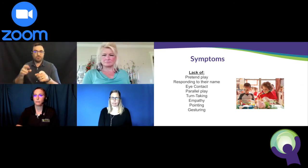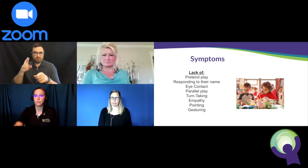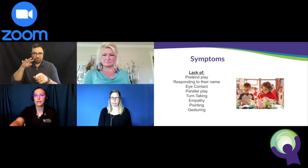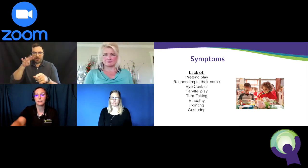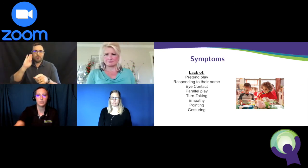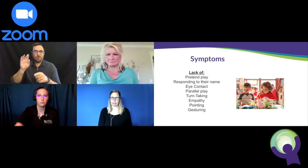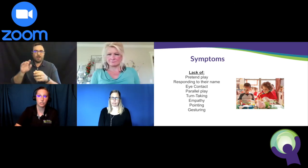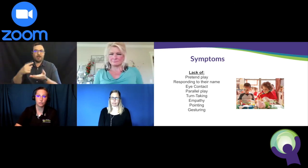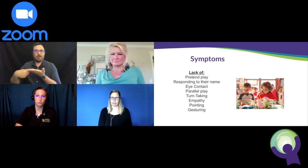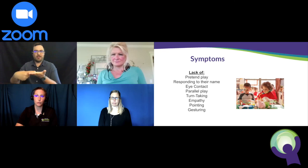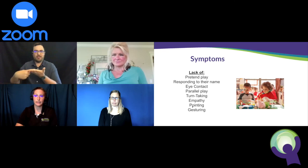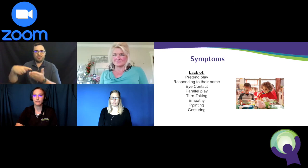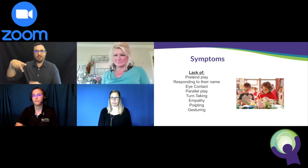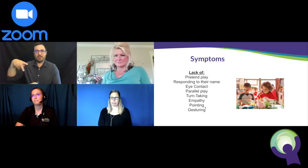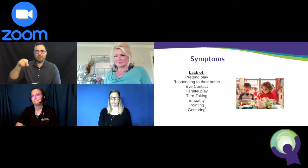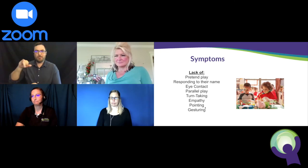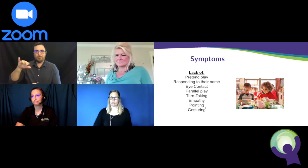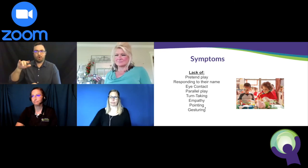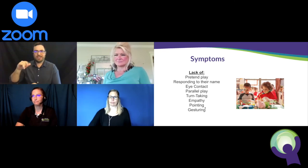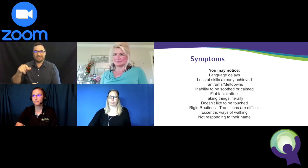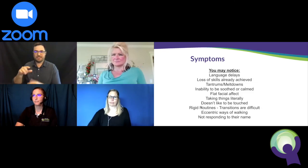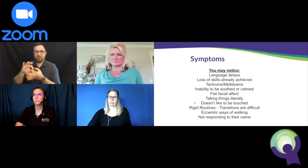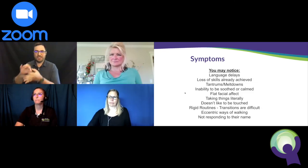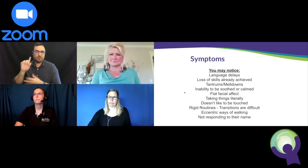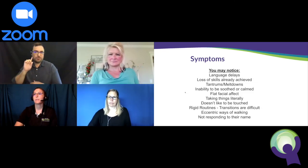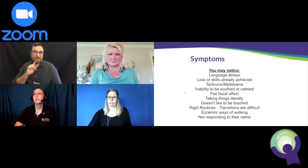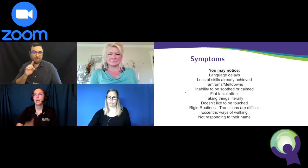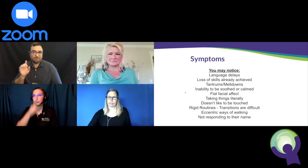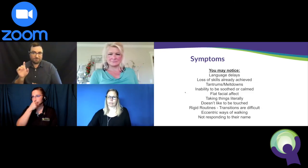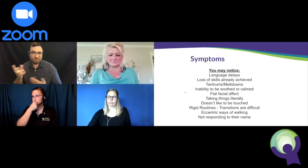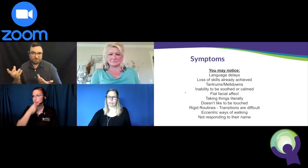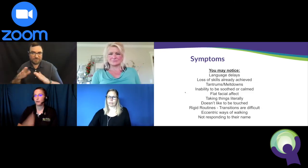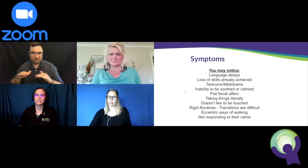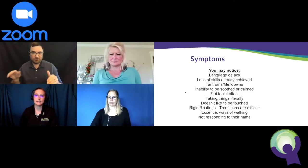talk about children who are deaf. Other things you may notice is that